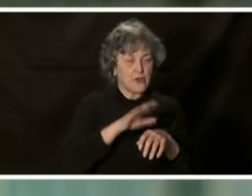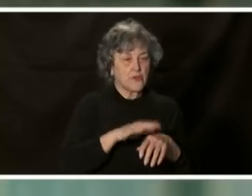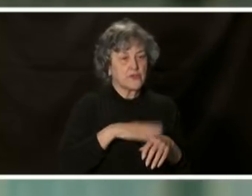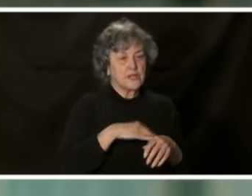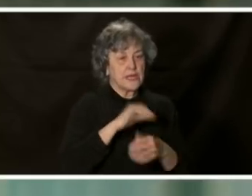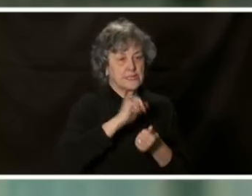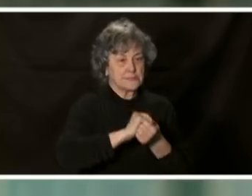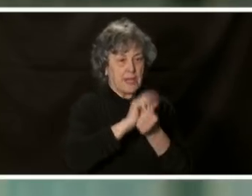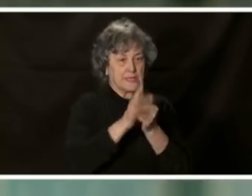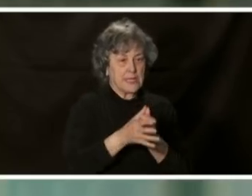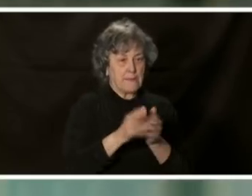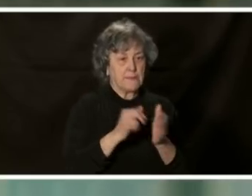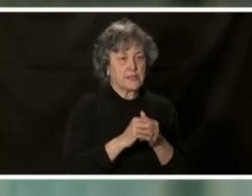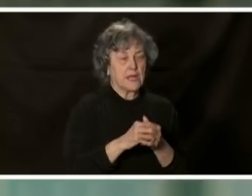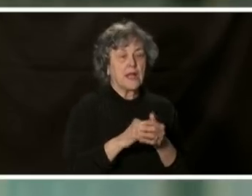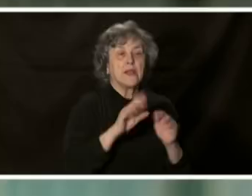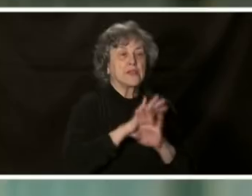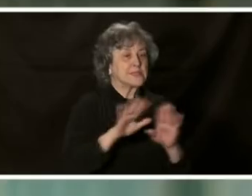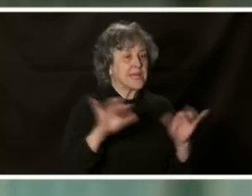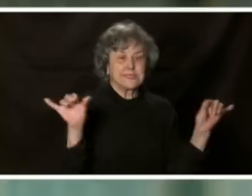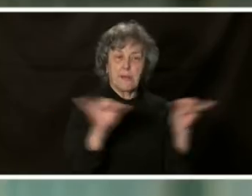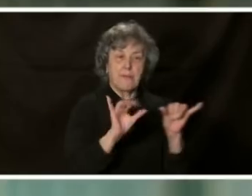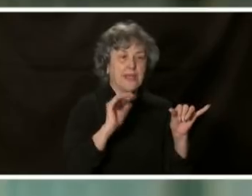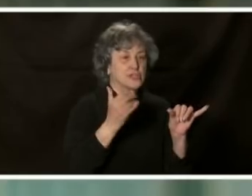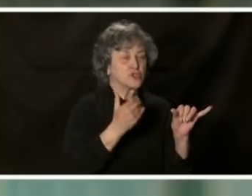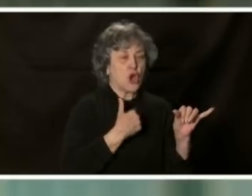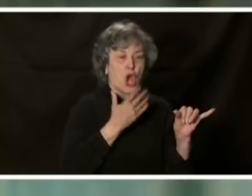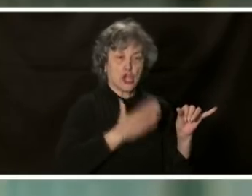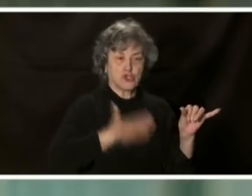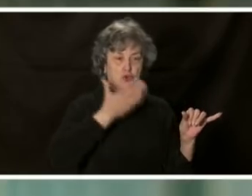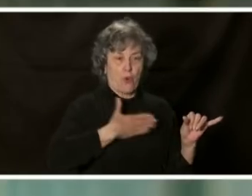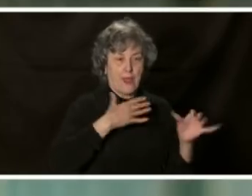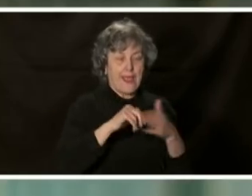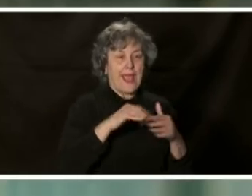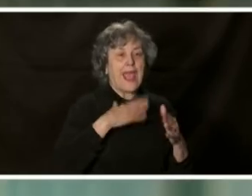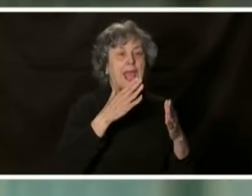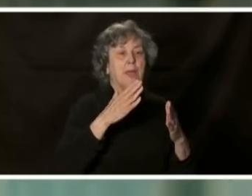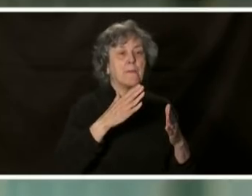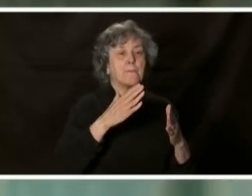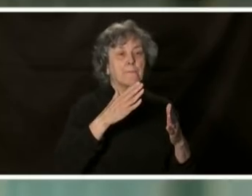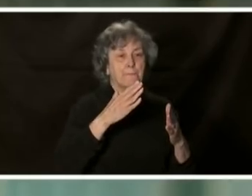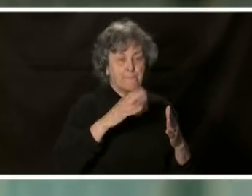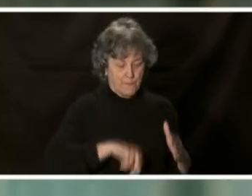AND OUR PRIDE IN THIS MILESTONE IN YOUR LIVES.